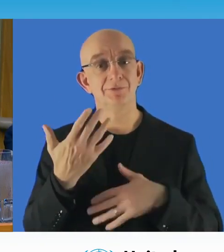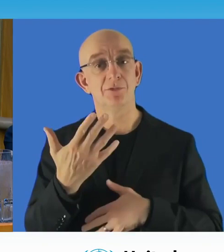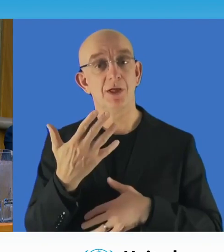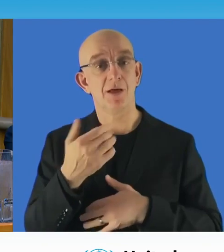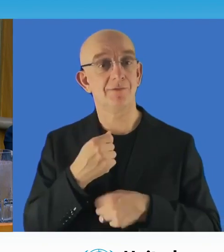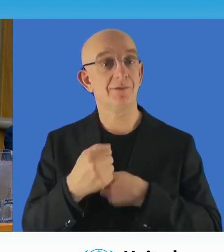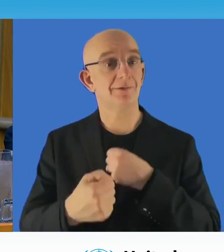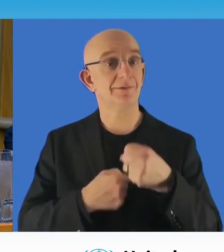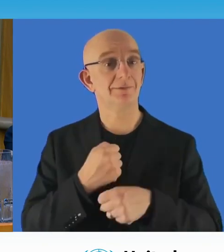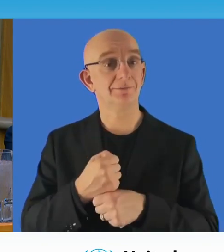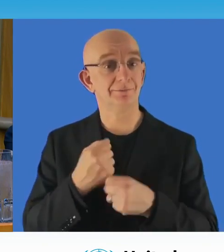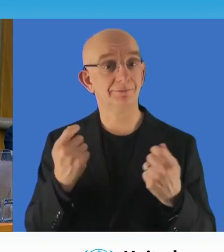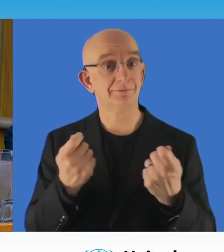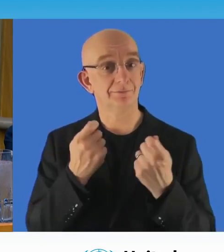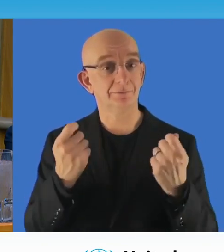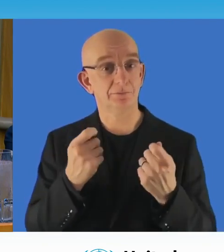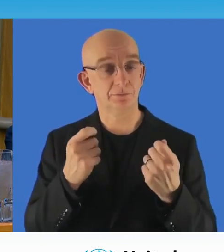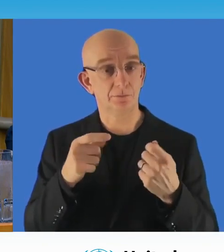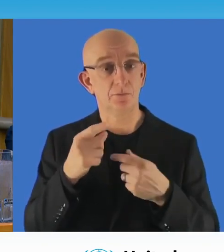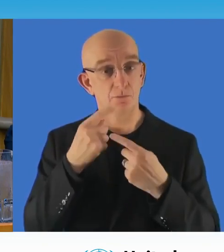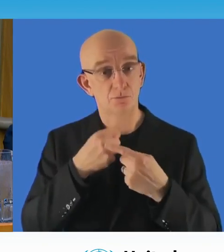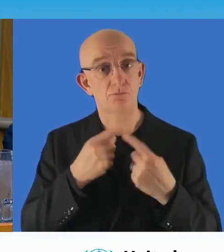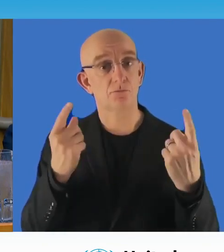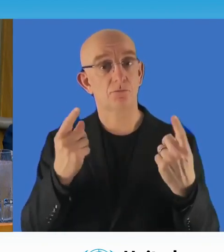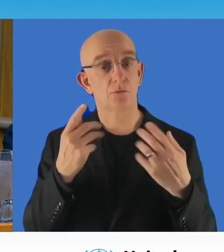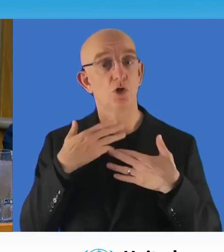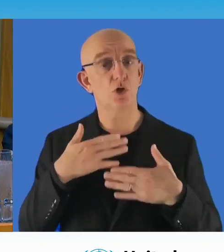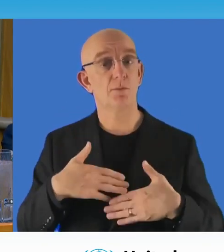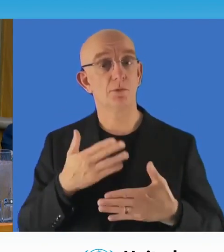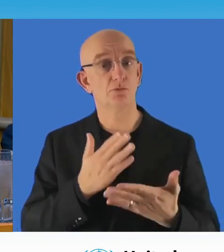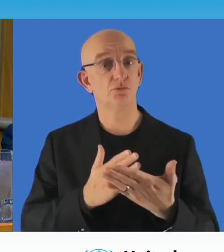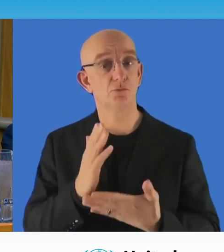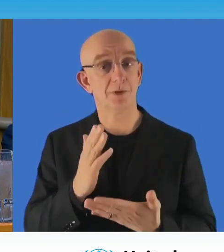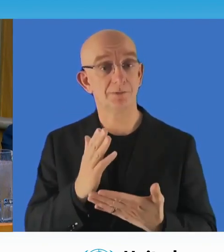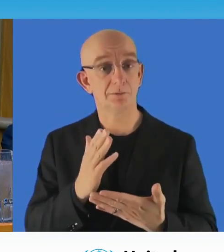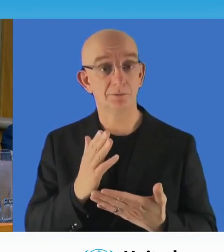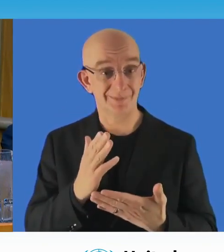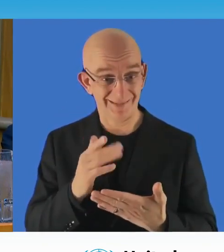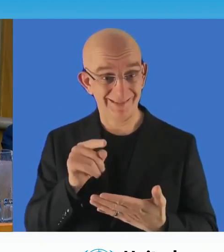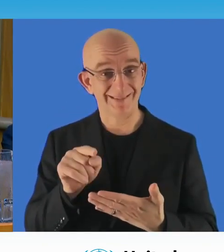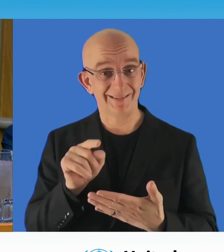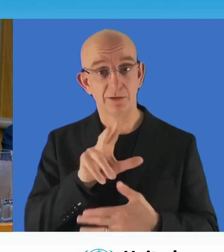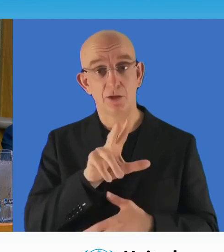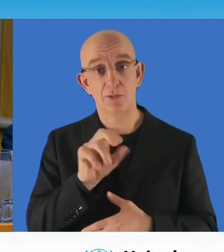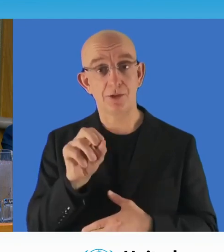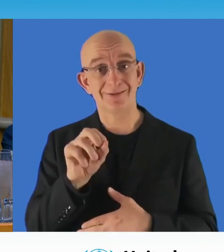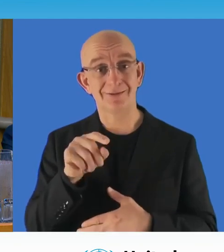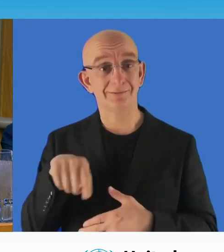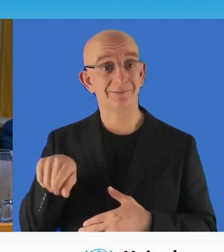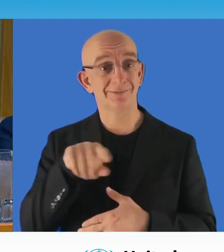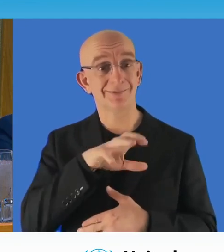to strengthen efforts to implement disability rights including by amending laws establishing